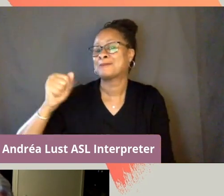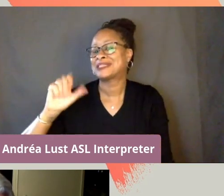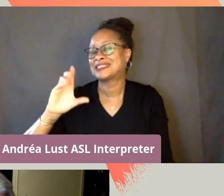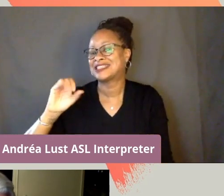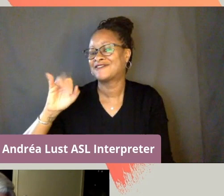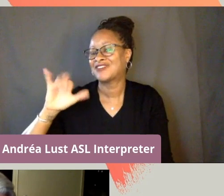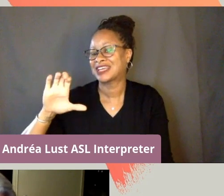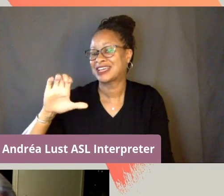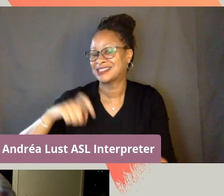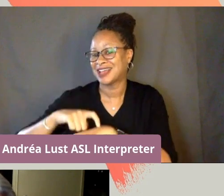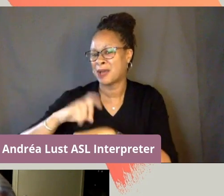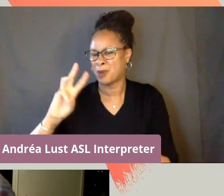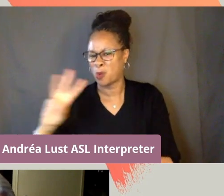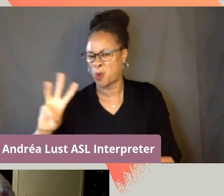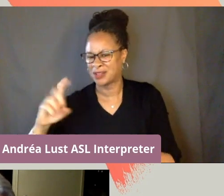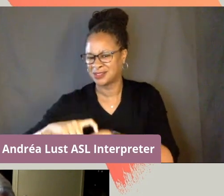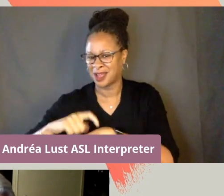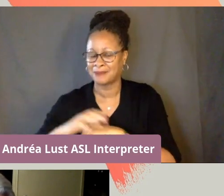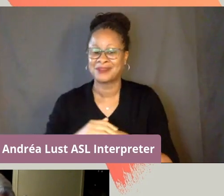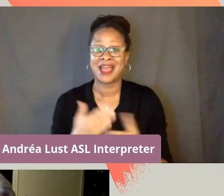I want to thank our accessibility resources.